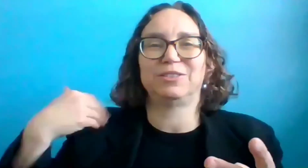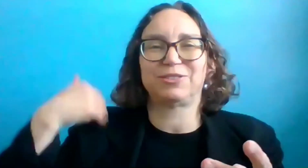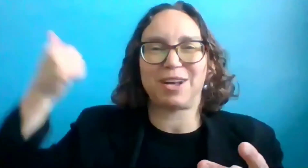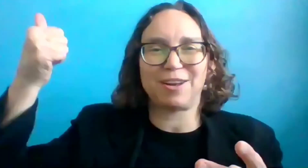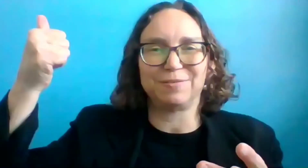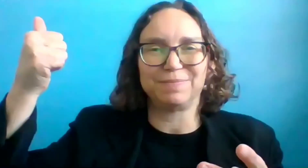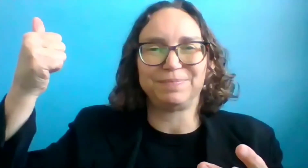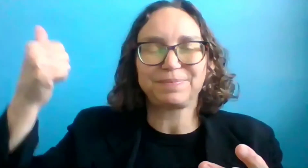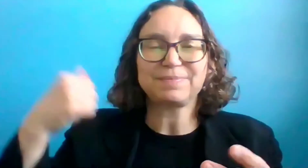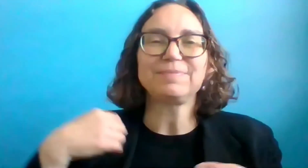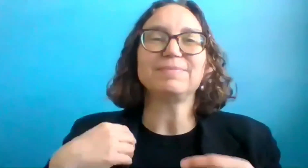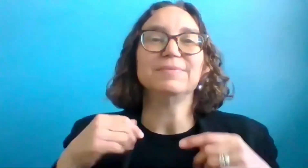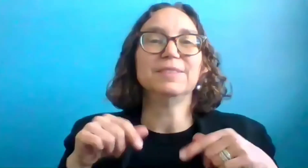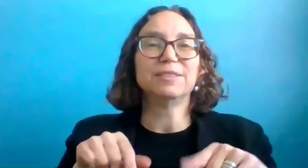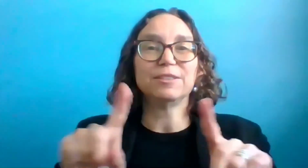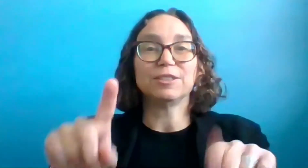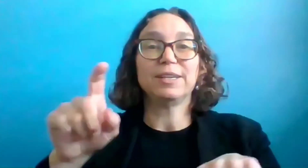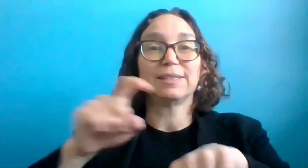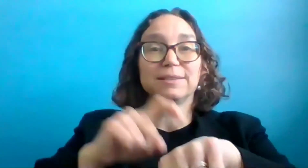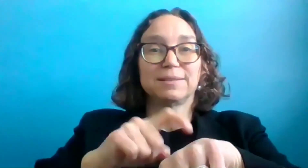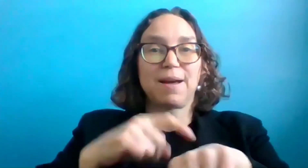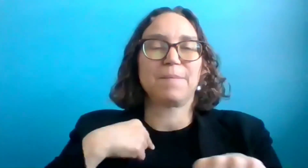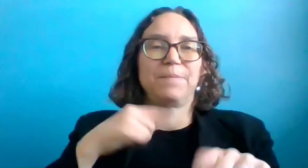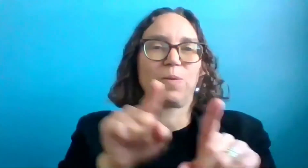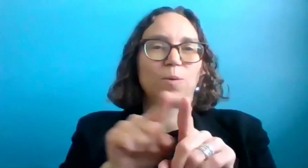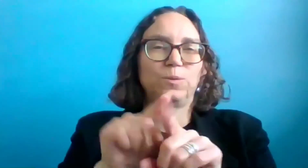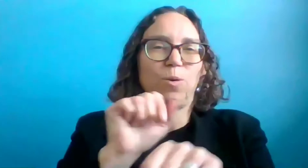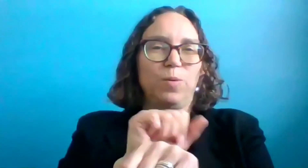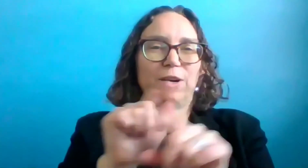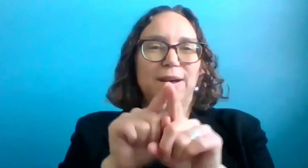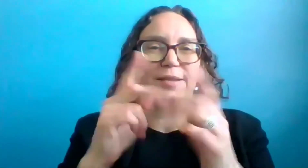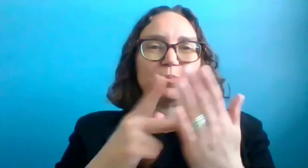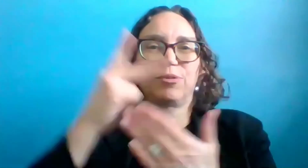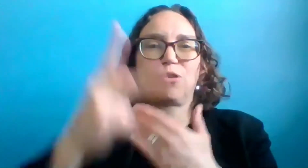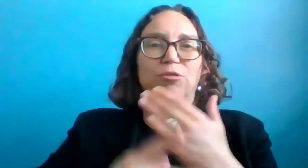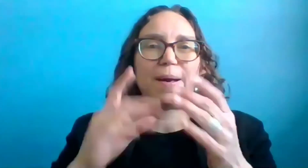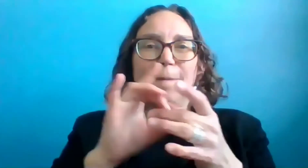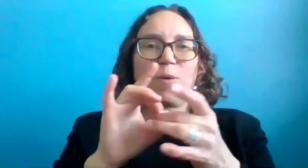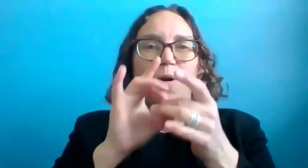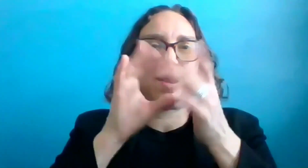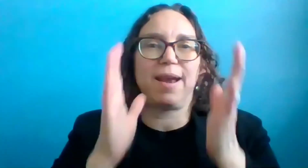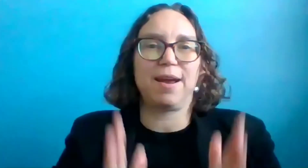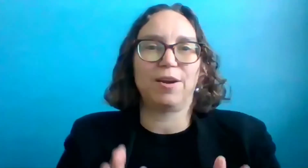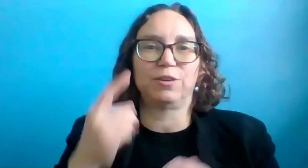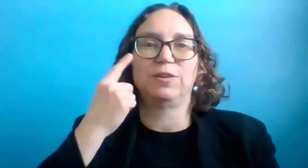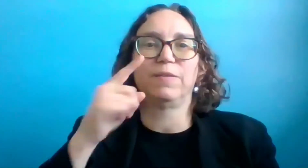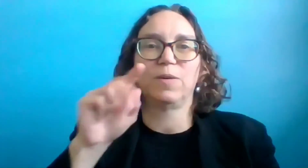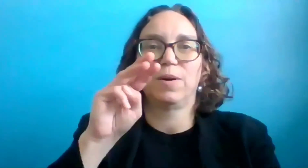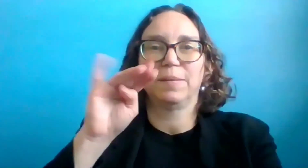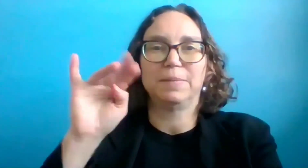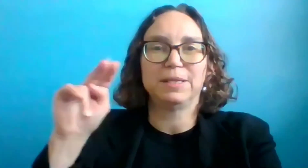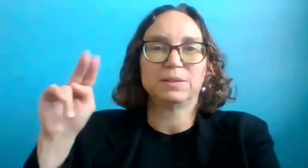I also served as the Commission chair at that time. During that time, I was working as a program coordinator